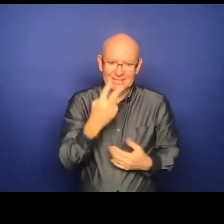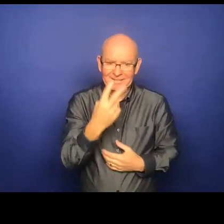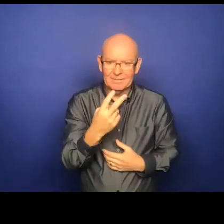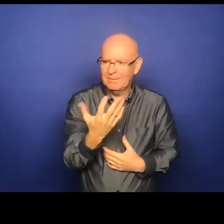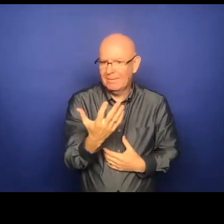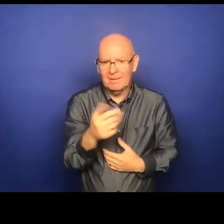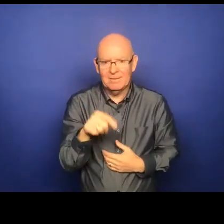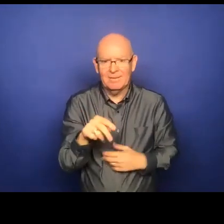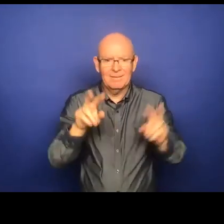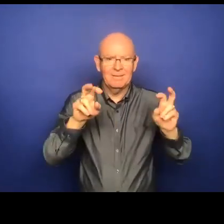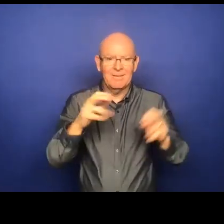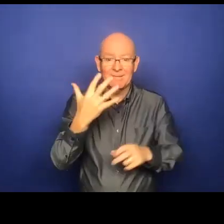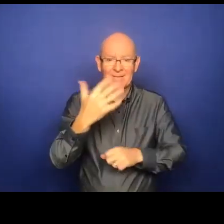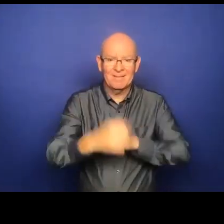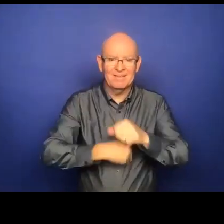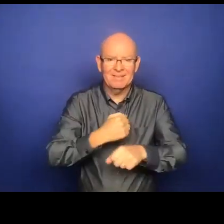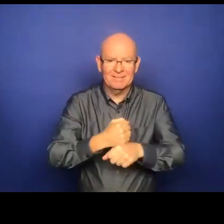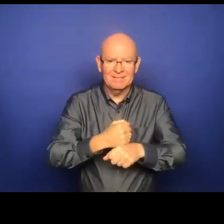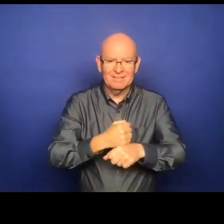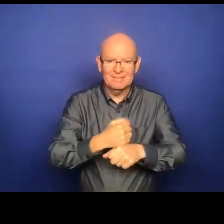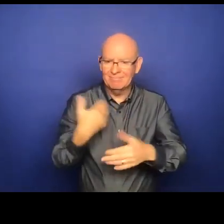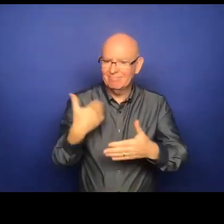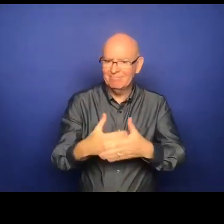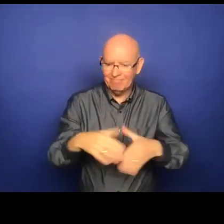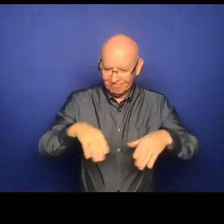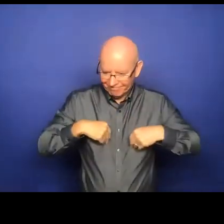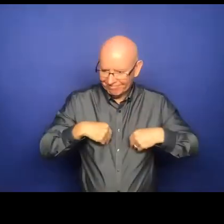point looking at five years of the